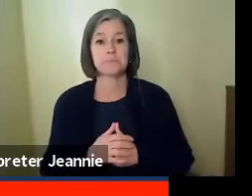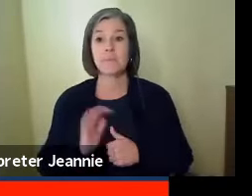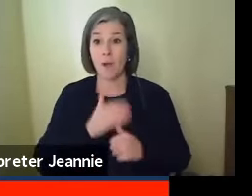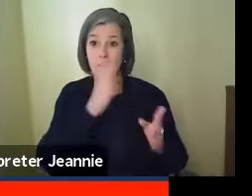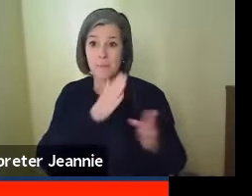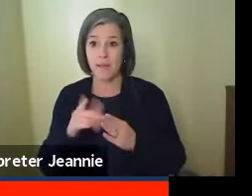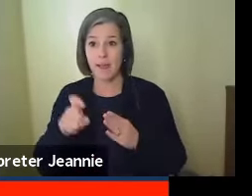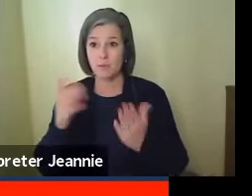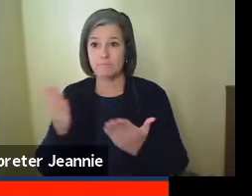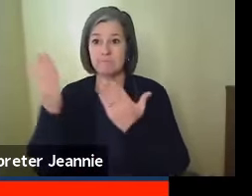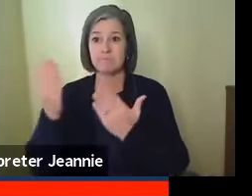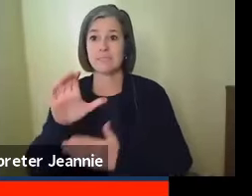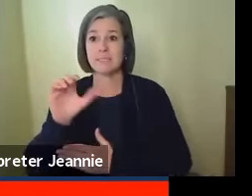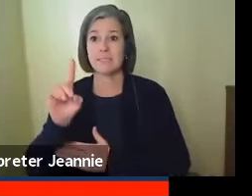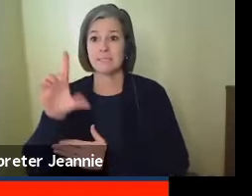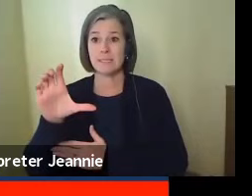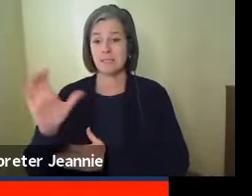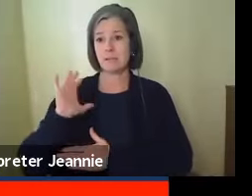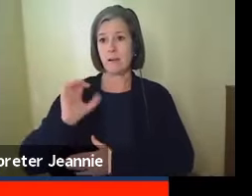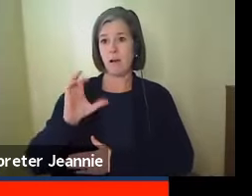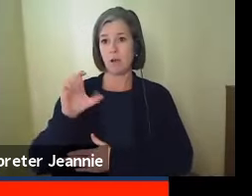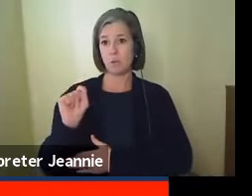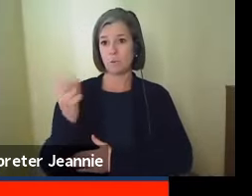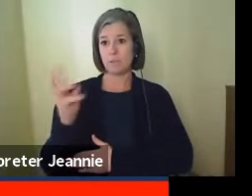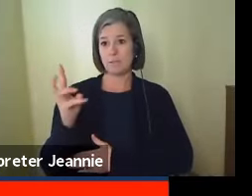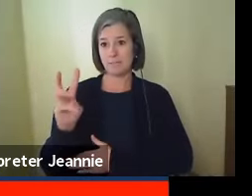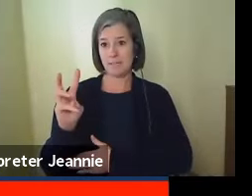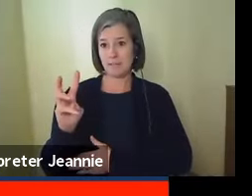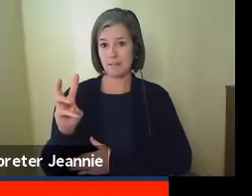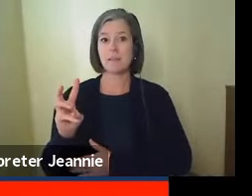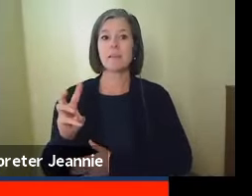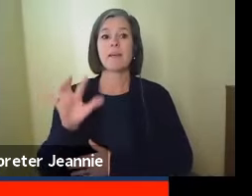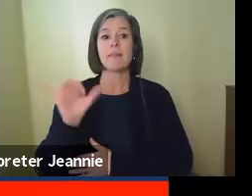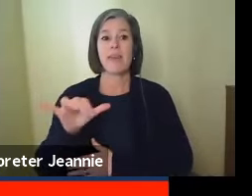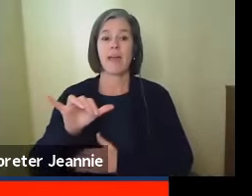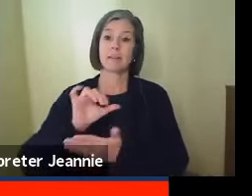the CDC on October 16th. It is in draft. That water mark of draft will never go away.